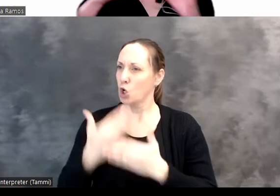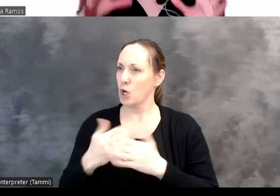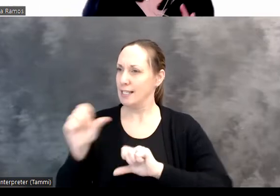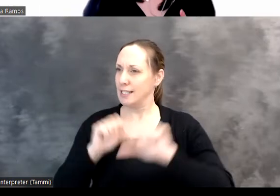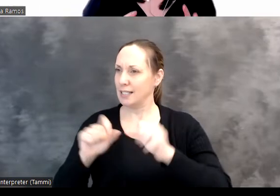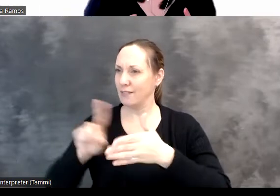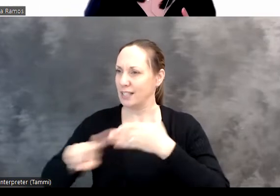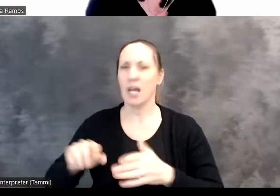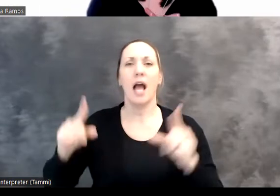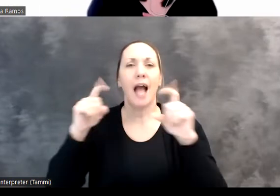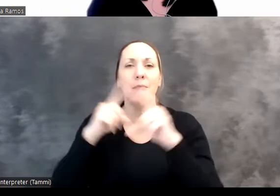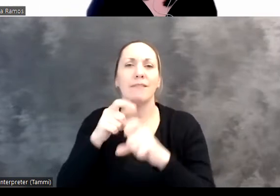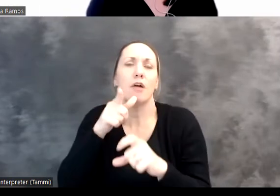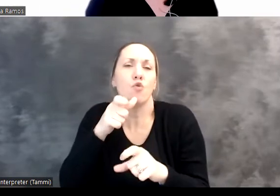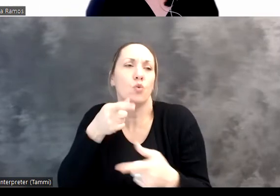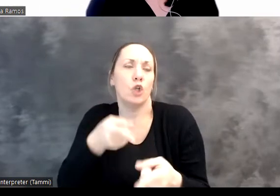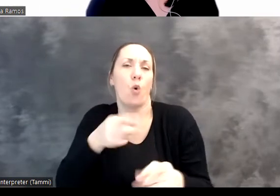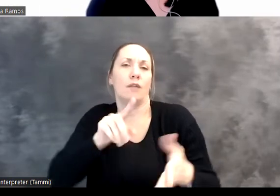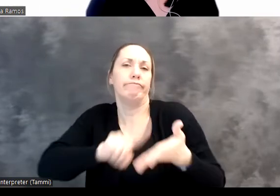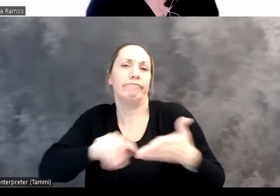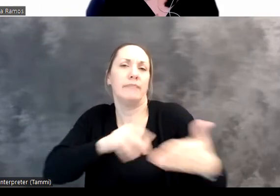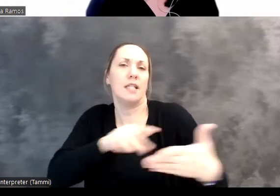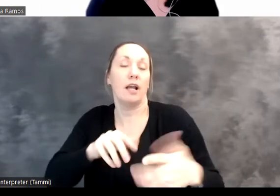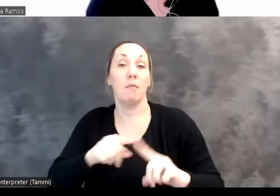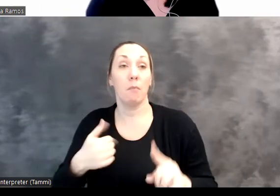is, you know, counterproductive in design